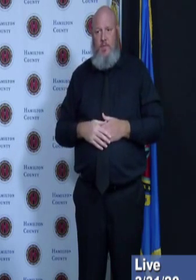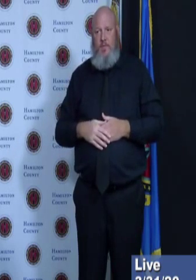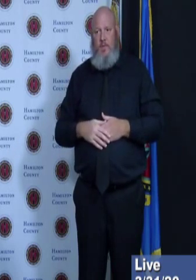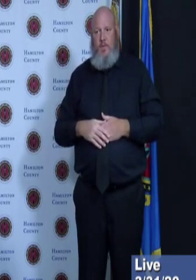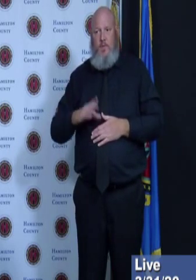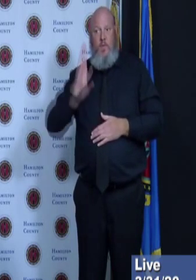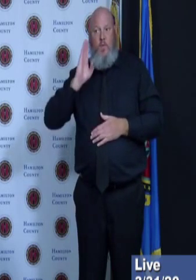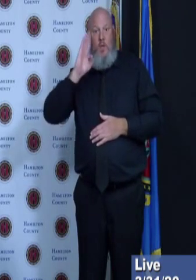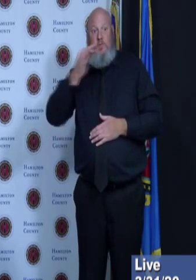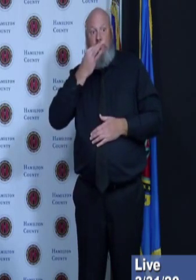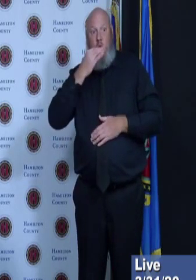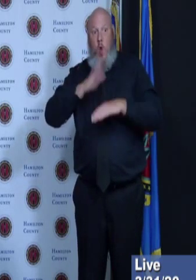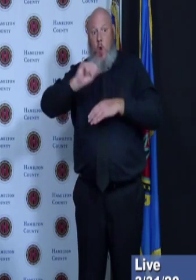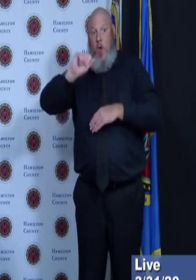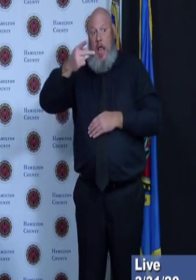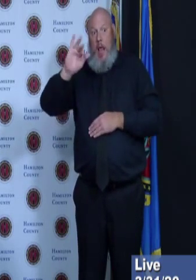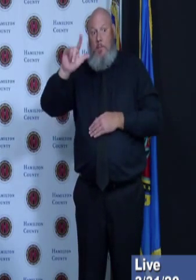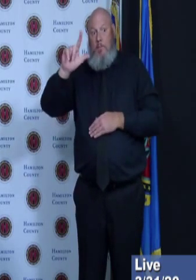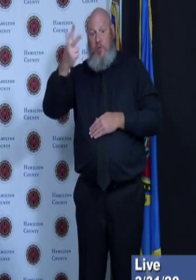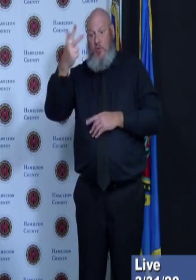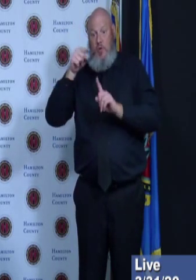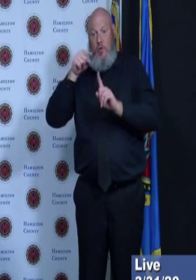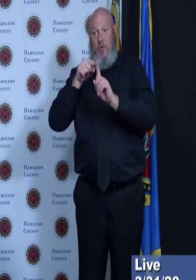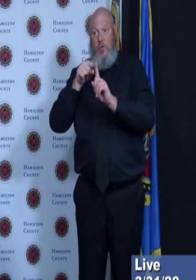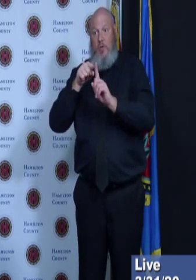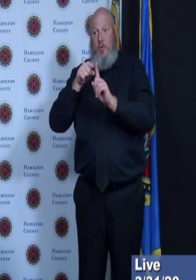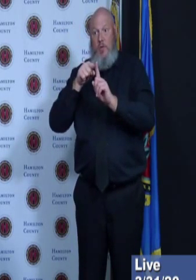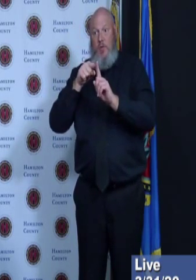then moving forward so that's what I'm saying we've already got something in